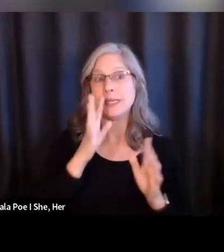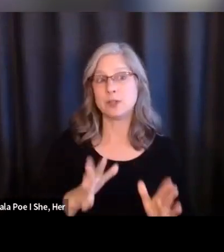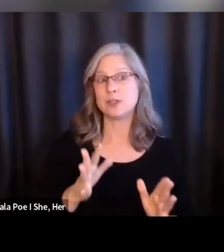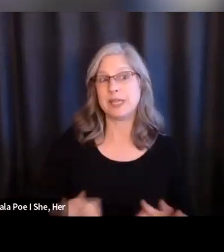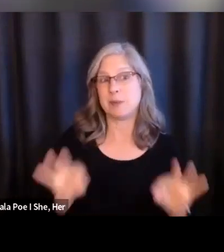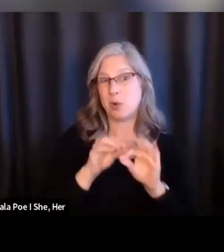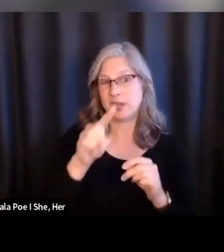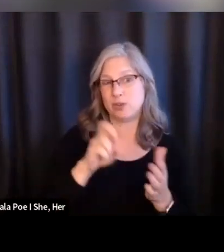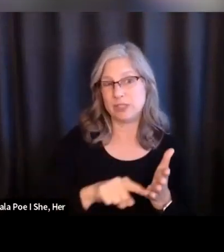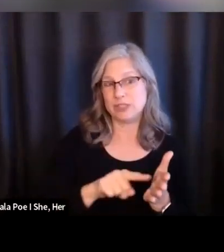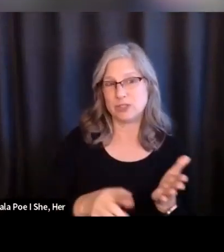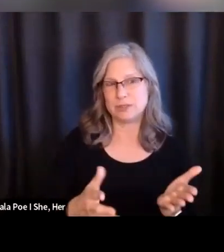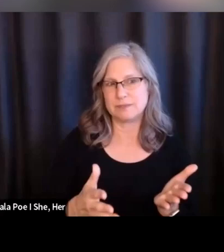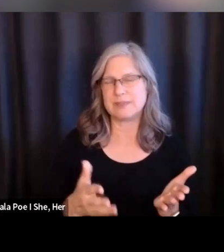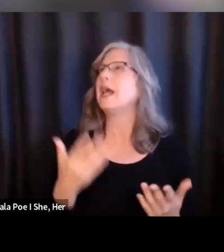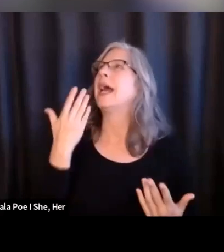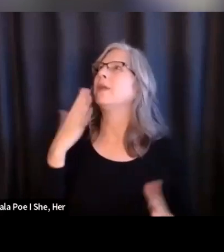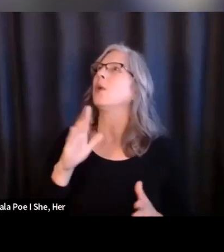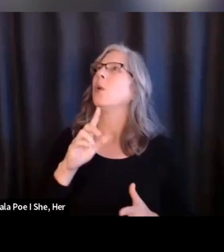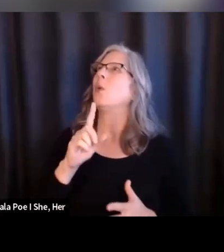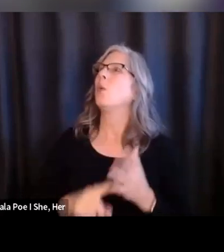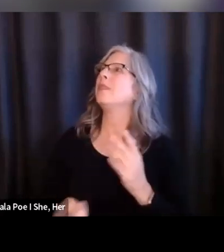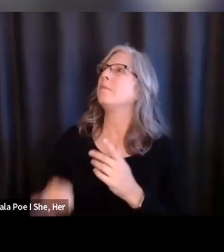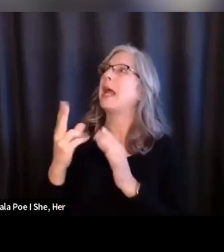Yeah. I didn't know what the bilingualism people would say about that.